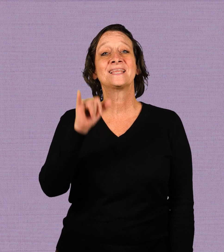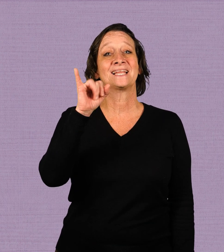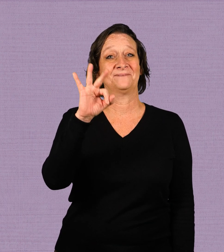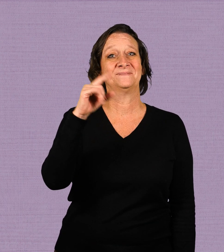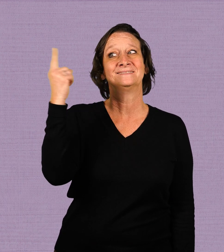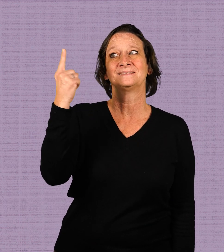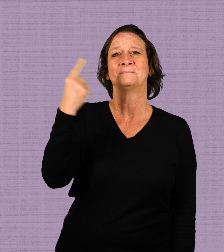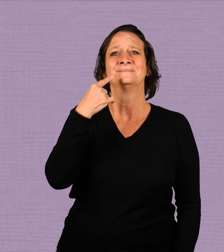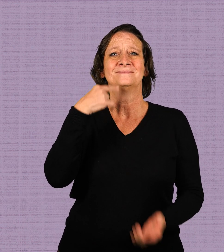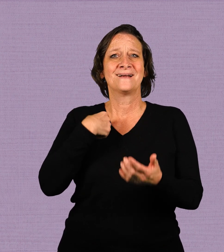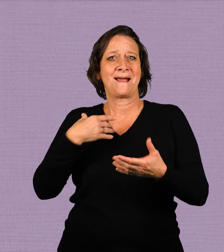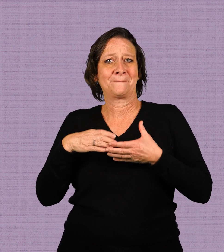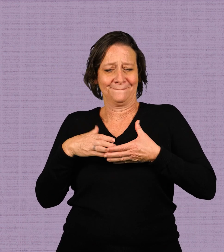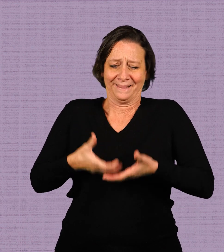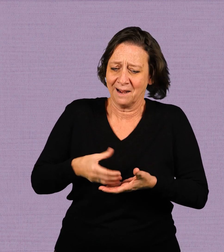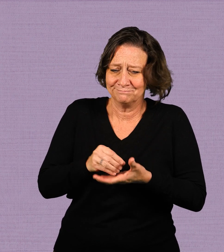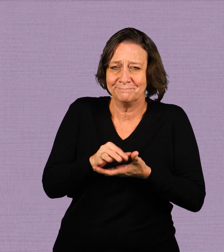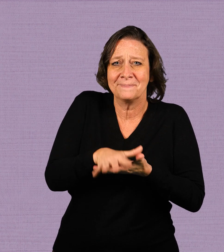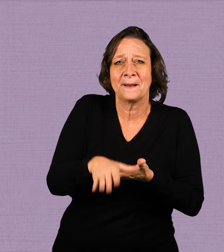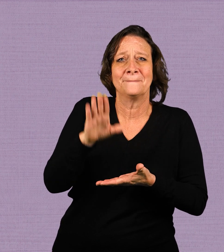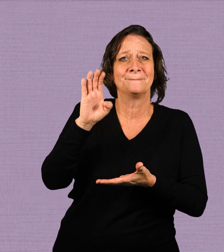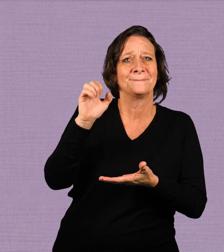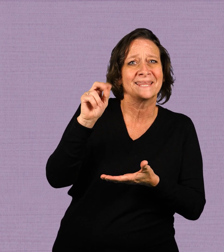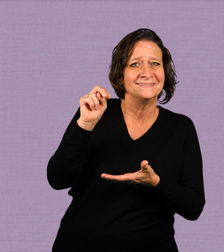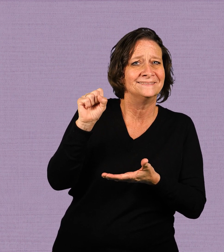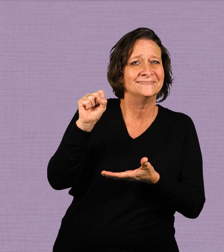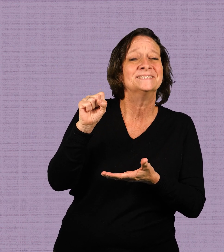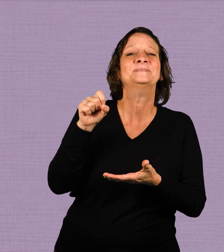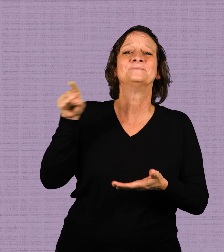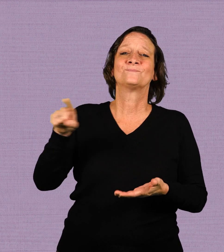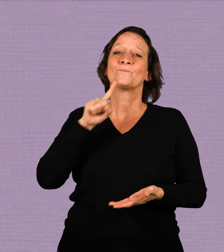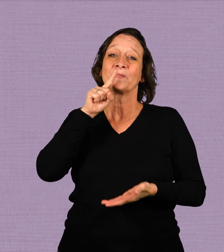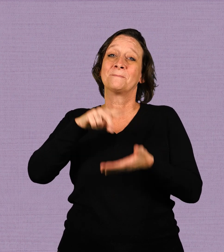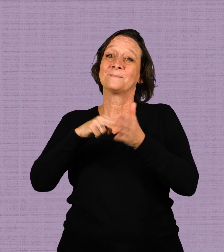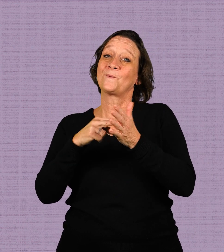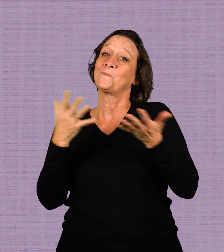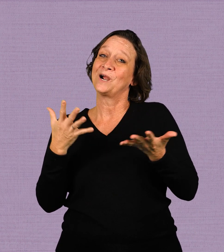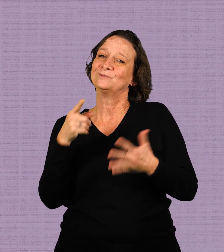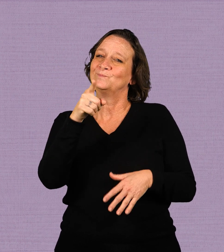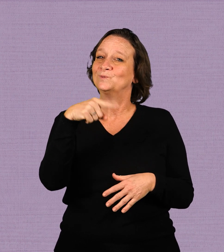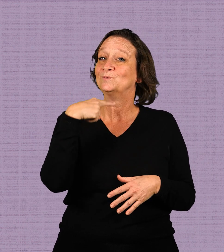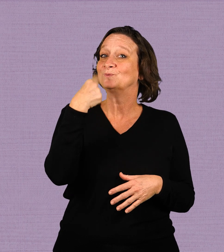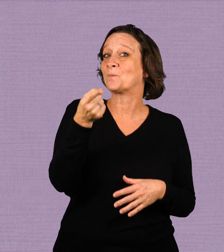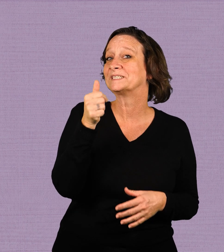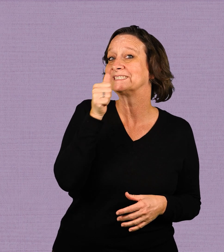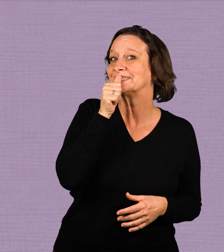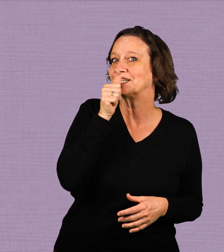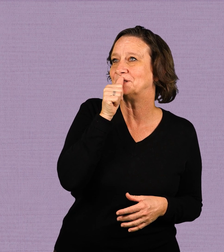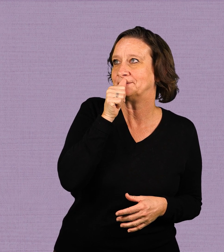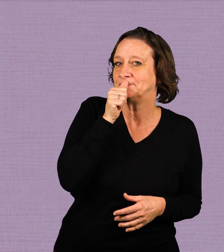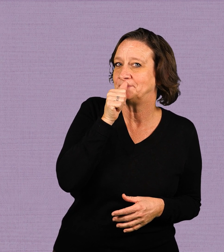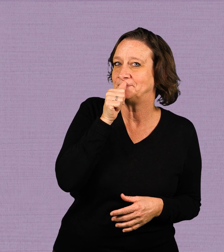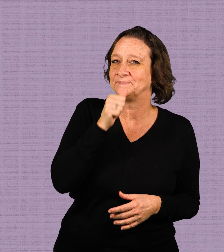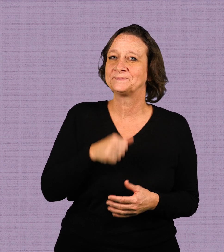If someone says, “I spilled the beans,” she really means that she told a secret.